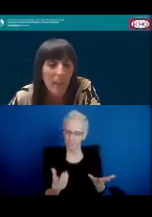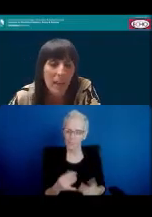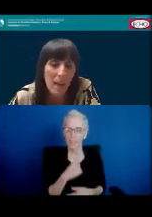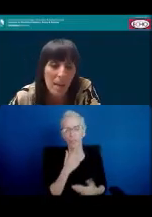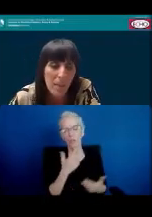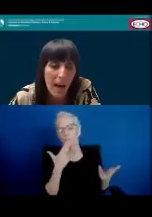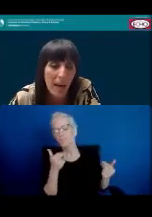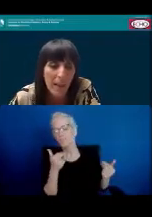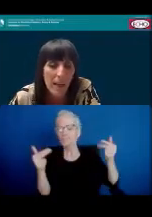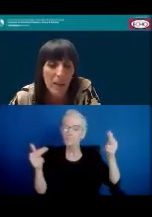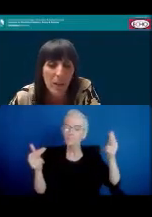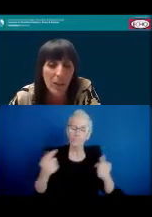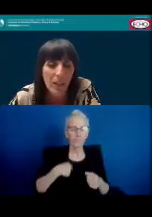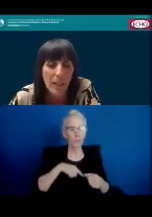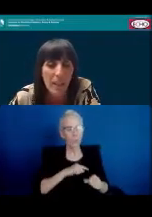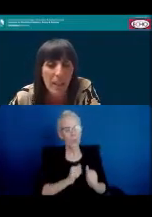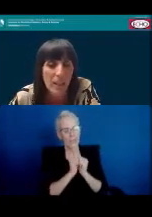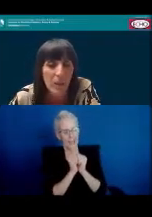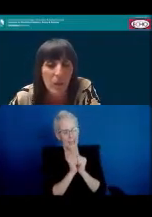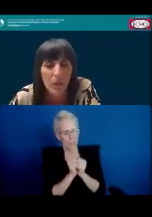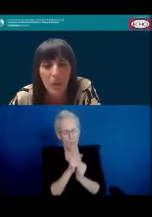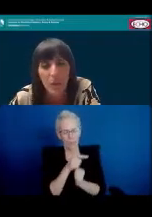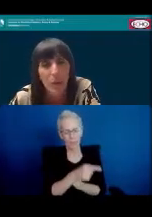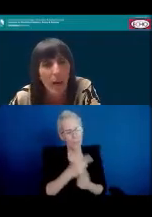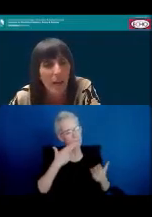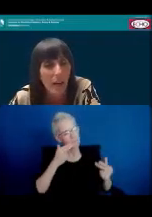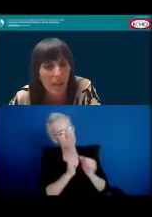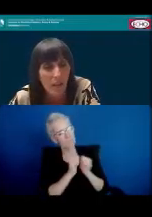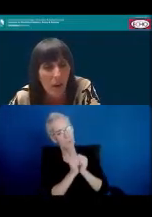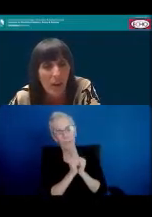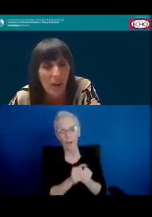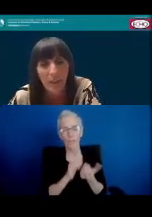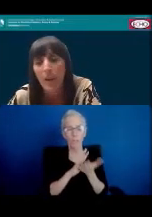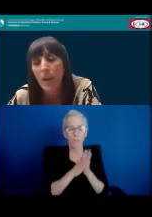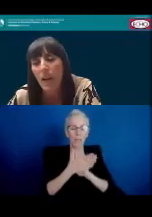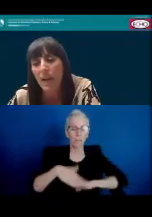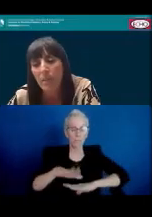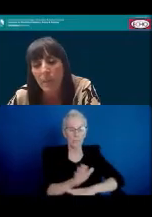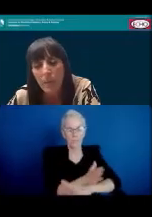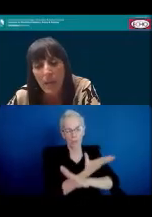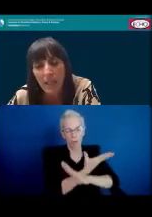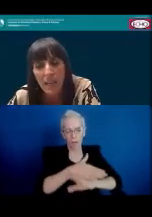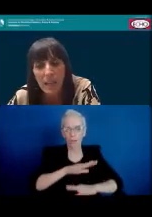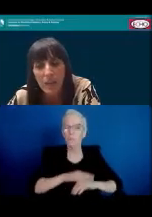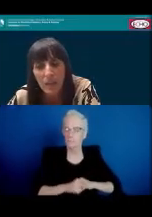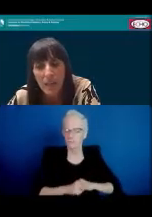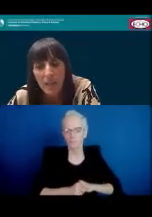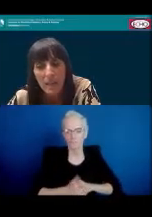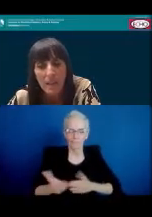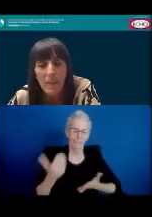can hum back and turn it into a song again, creating some of